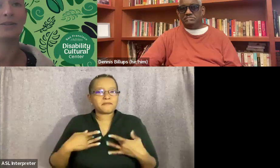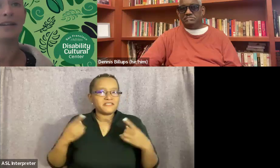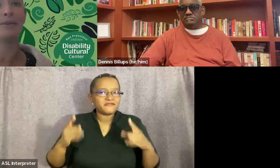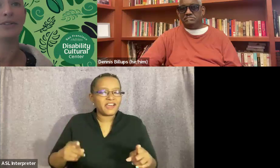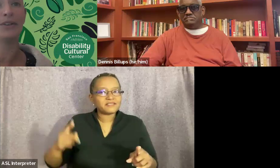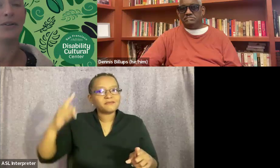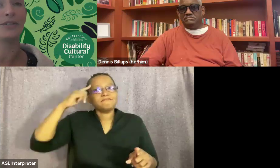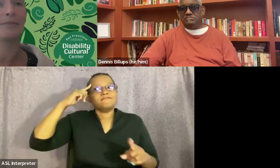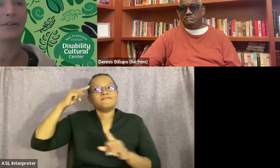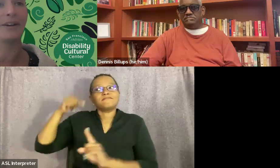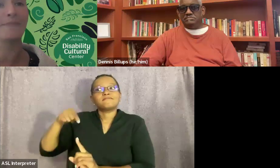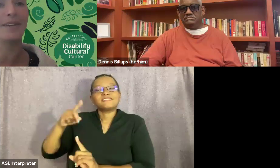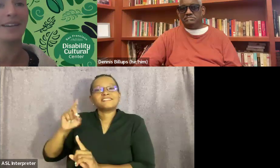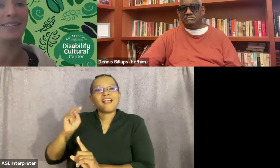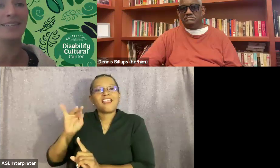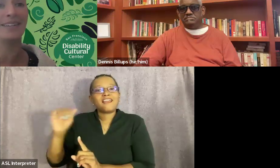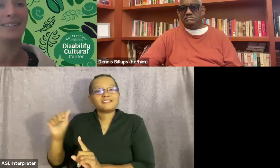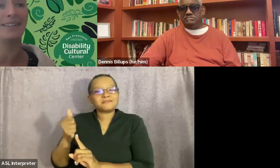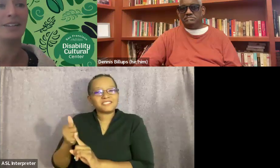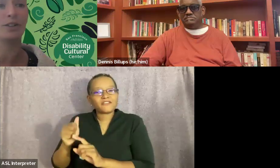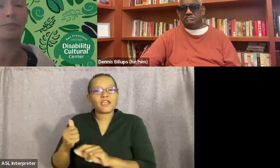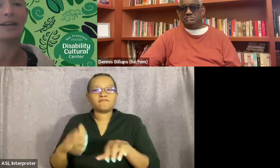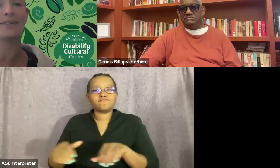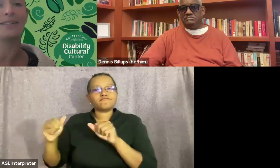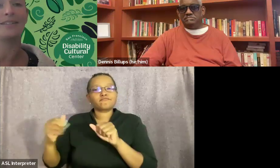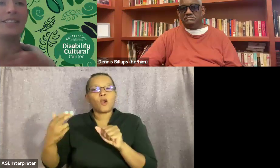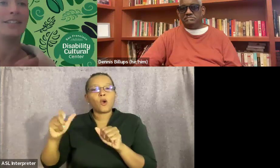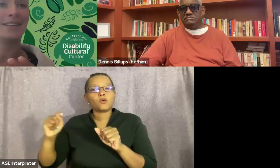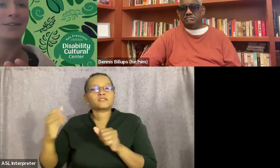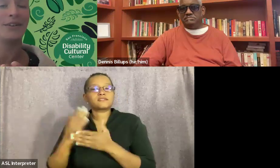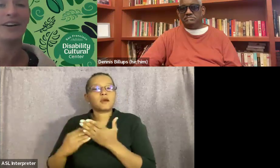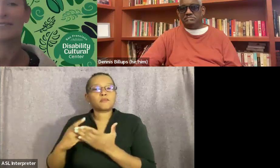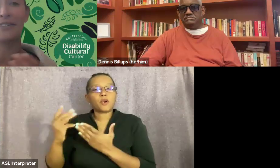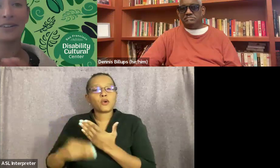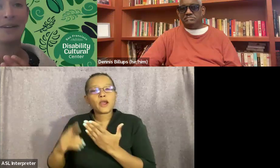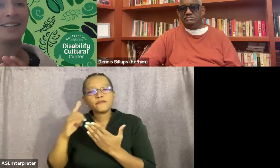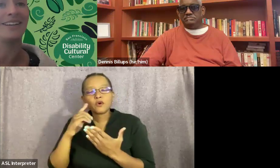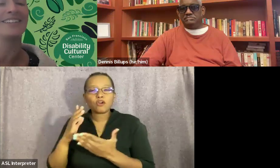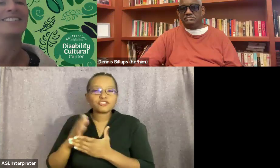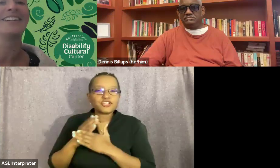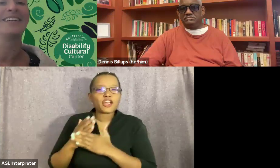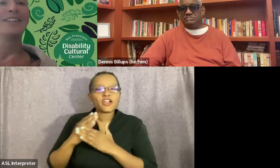to be able to host a program and spread the teaching that you have offered many others